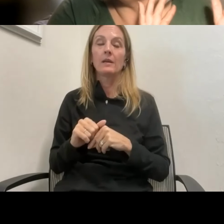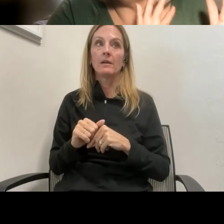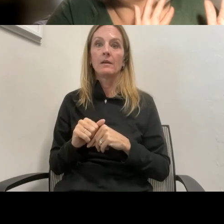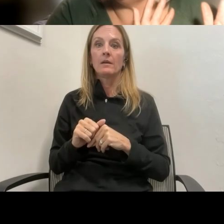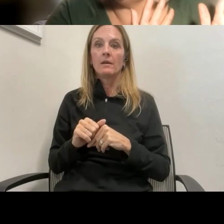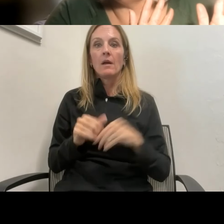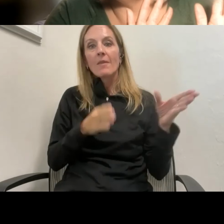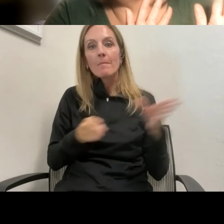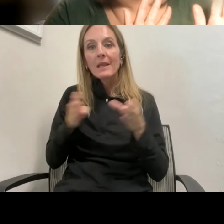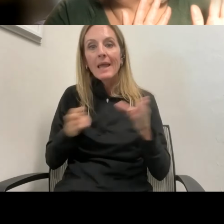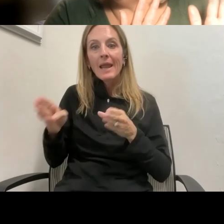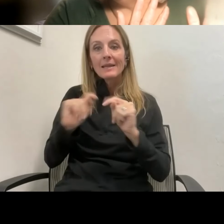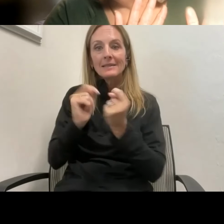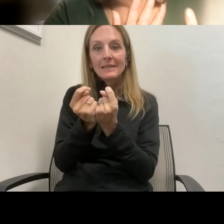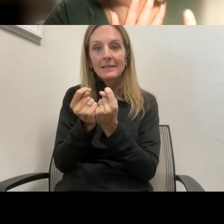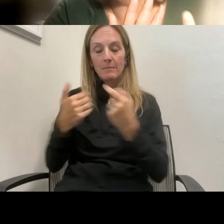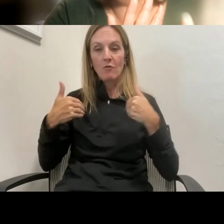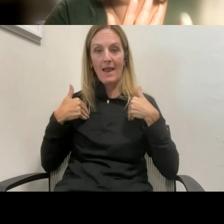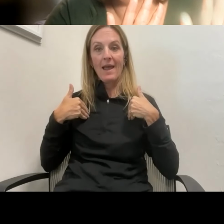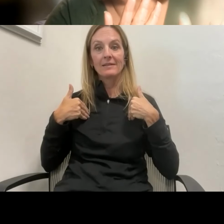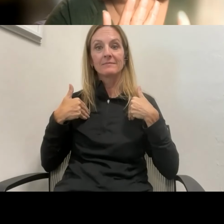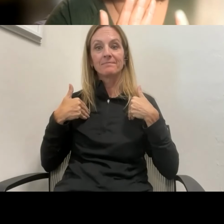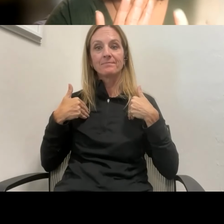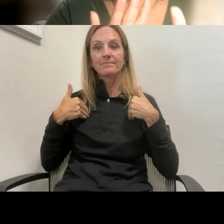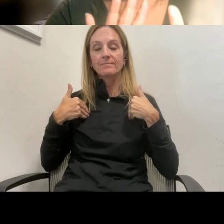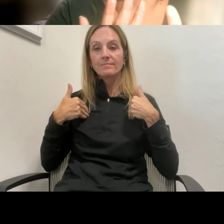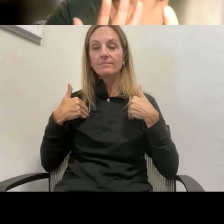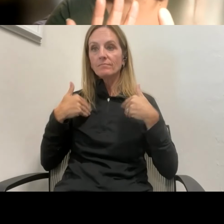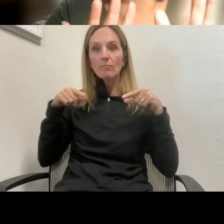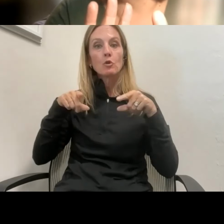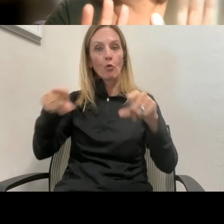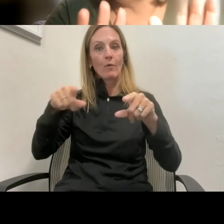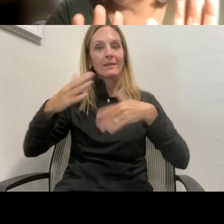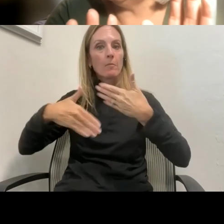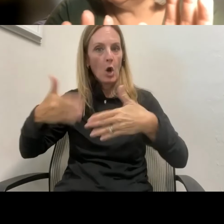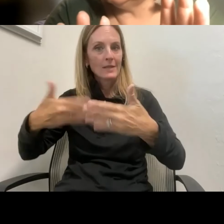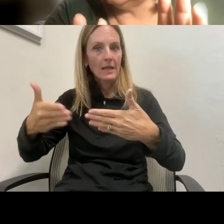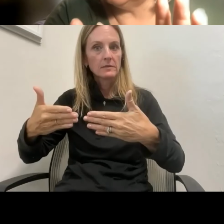that you've had along your process is now going to move into the implementation team, they're